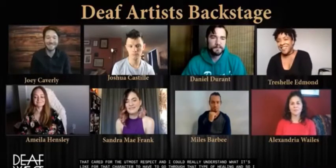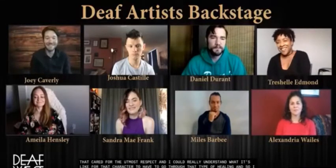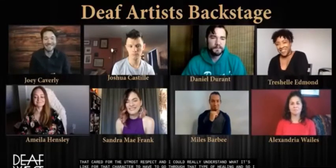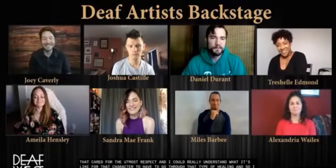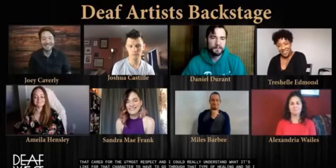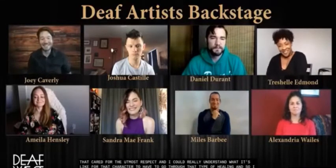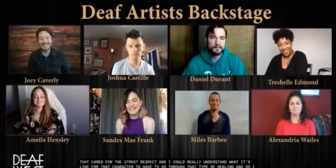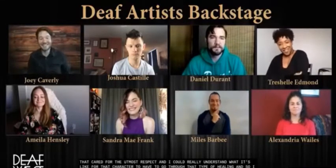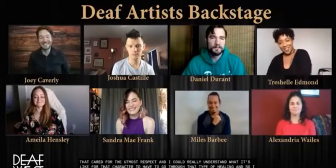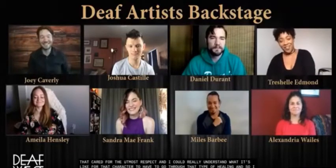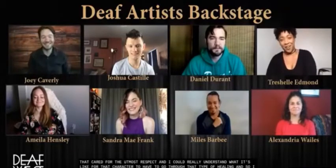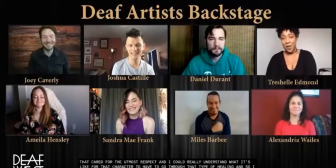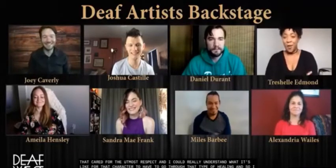Joey: Treshelle anything you'd like to add?